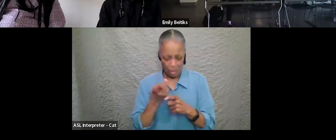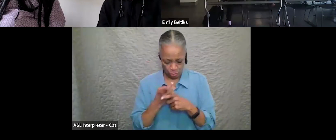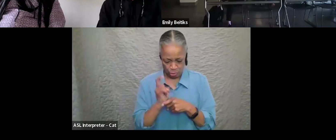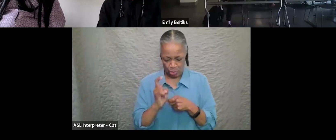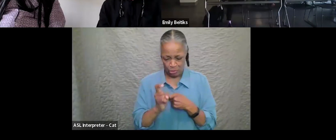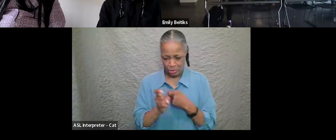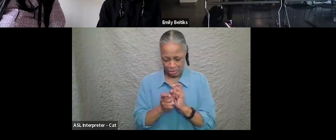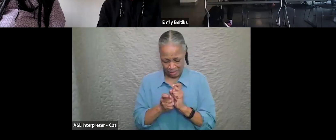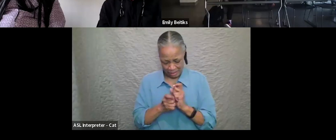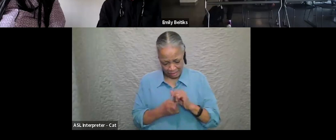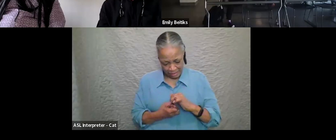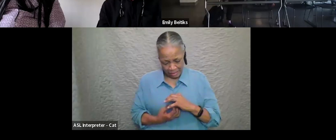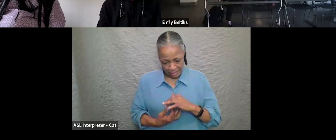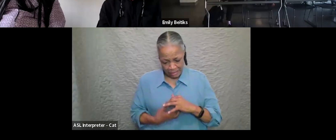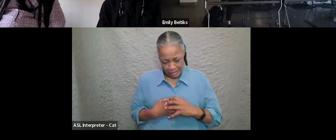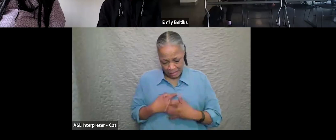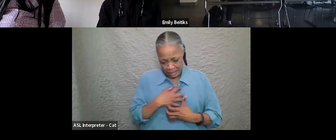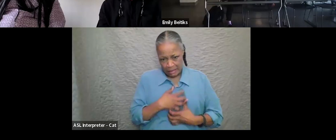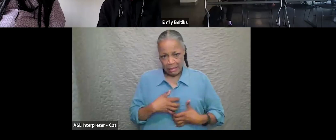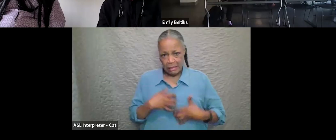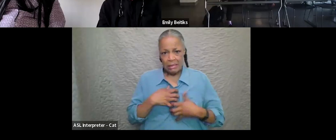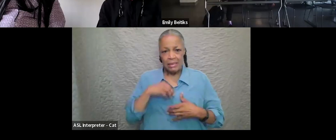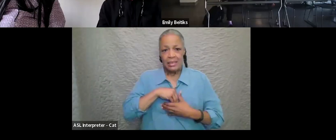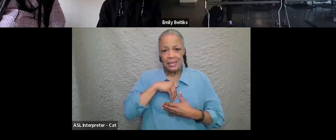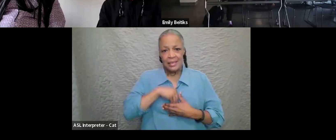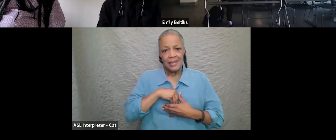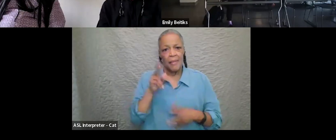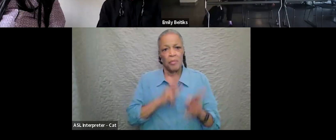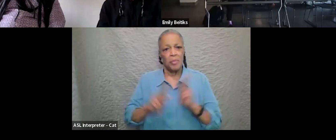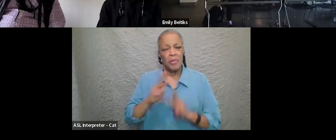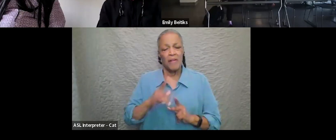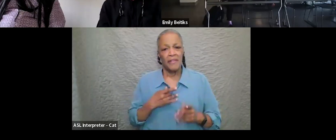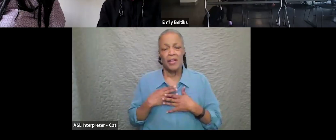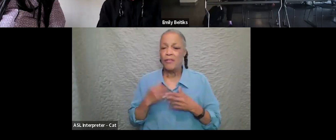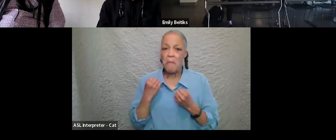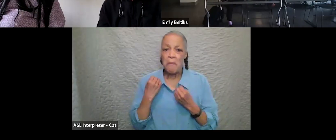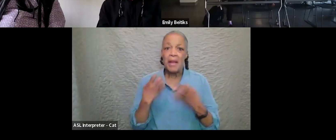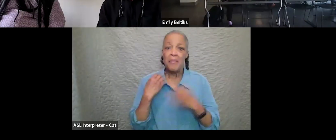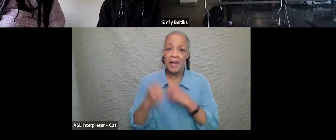these people are that I spoke to. Often decades after it had happened.